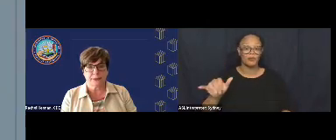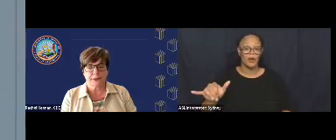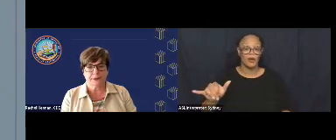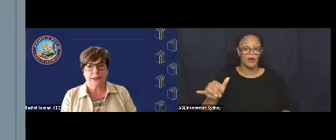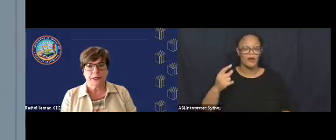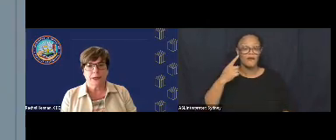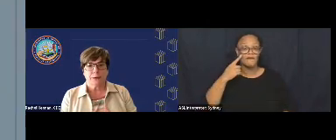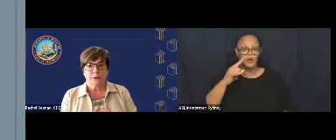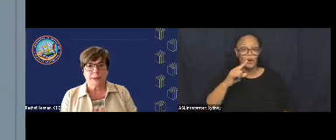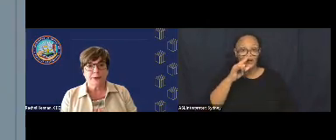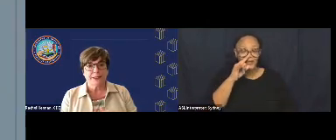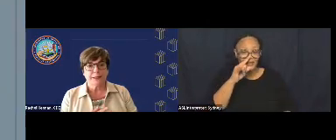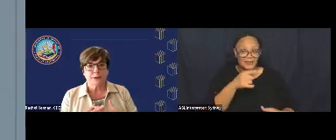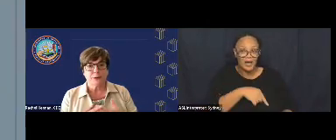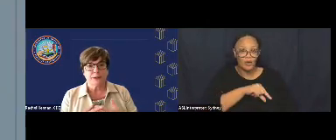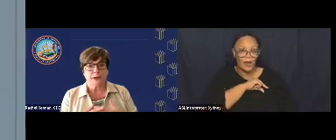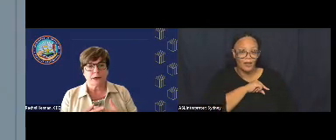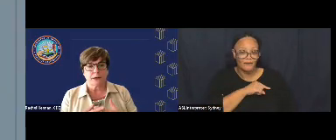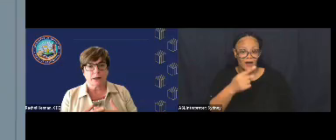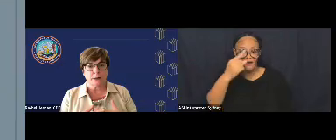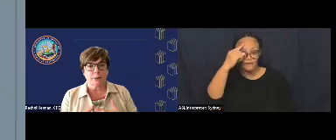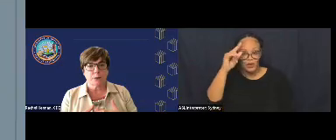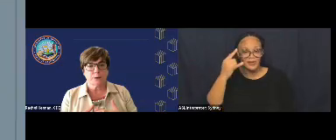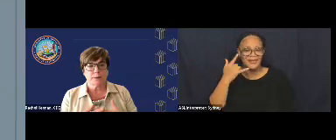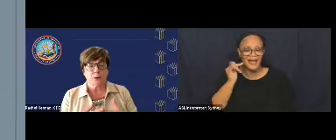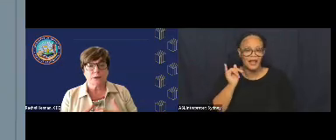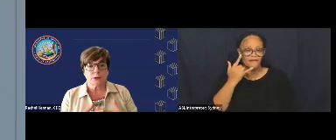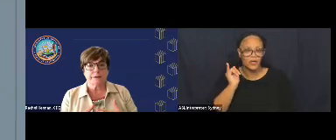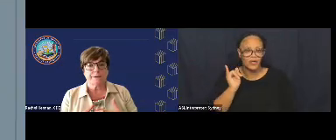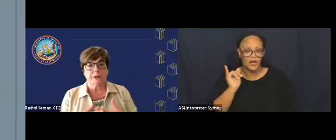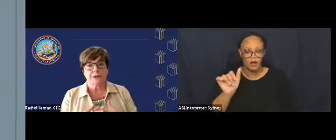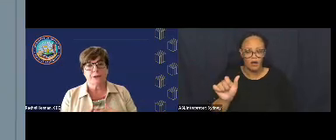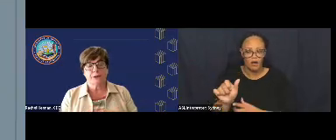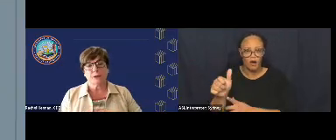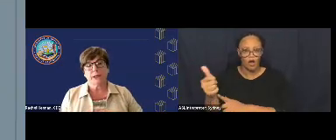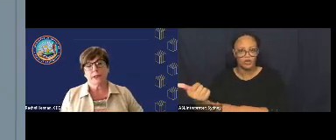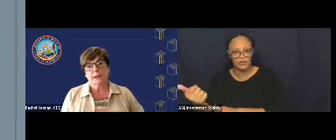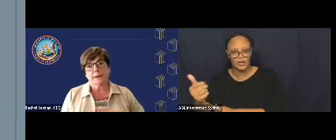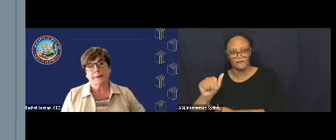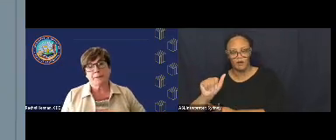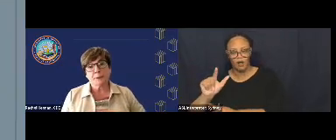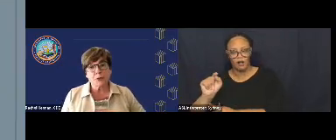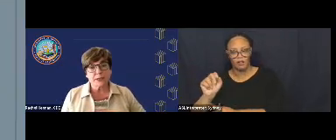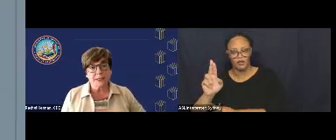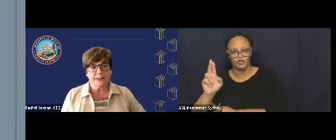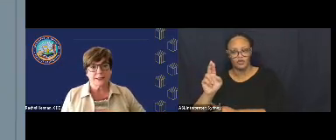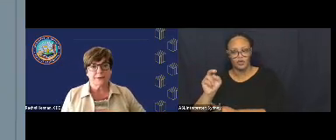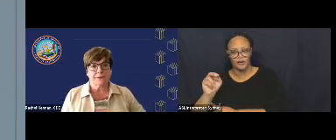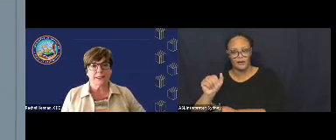assessment. Remember, these students are our most most often our students with um the most extensive